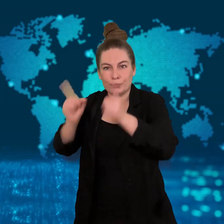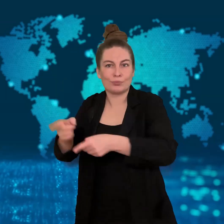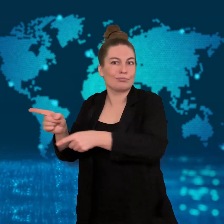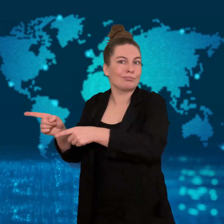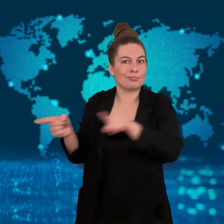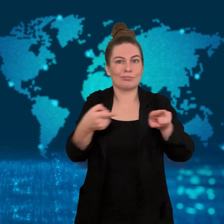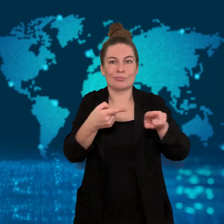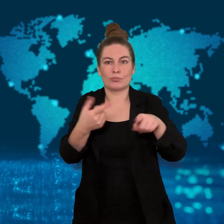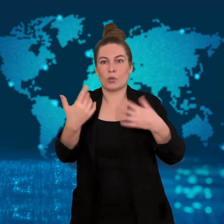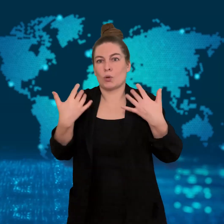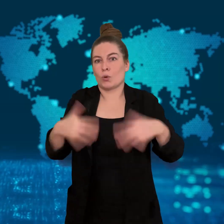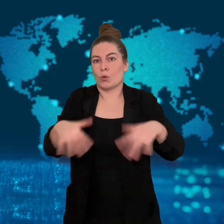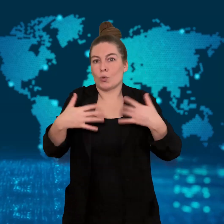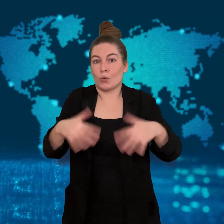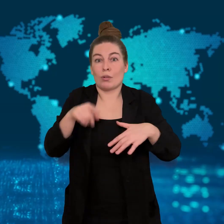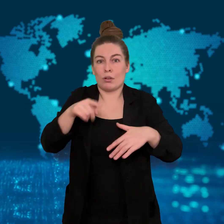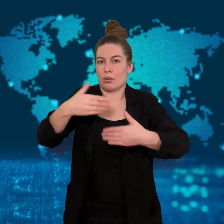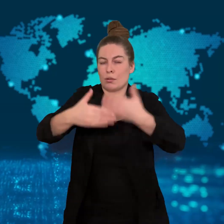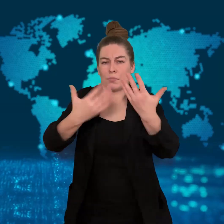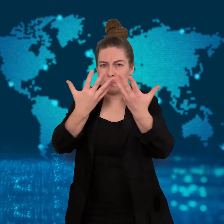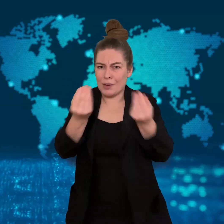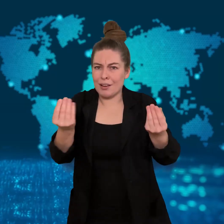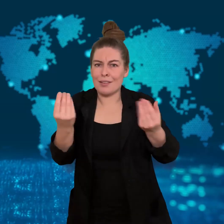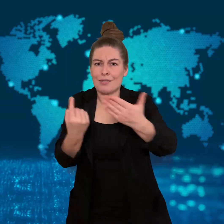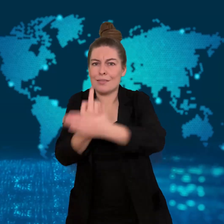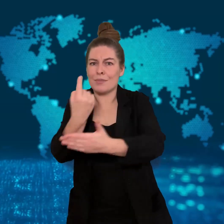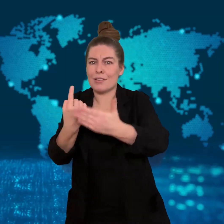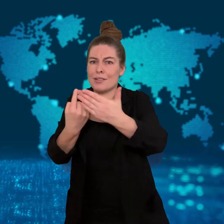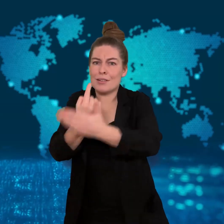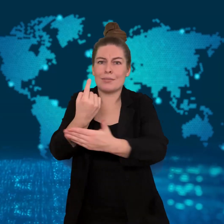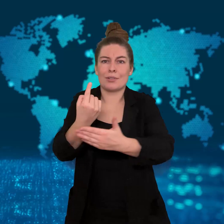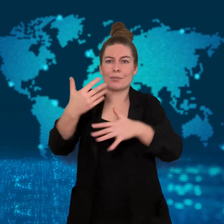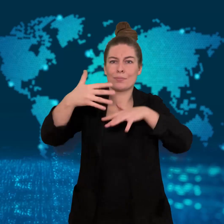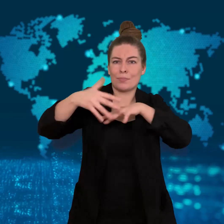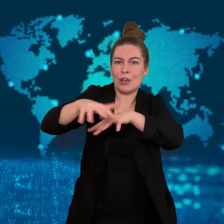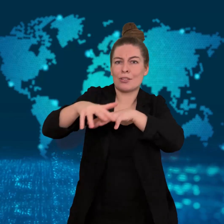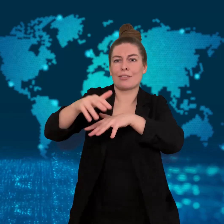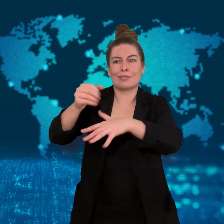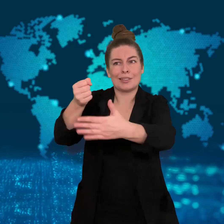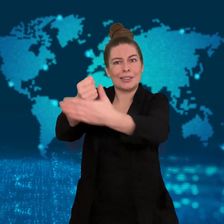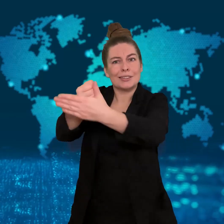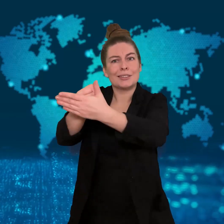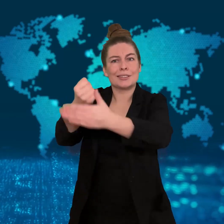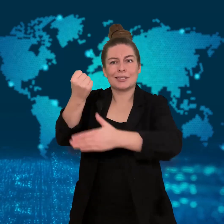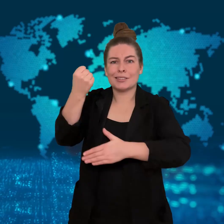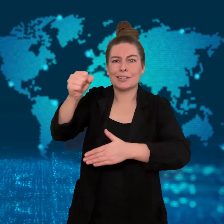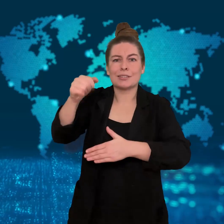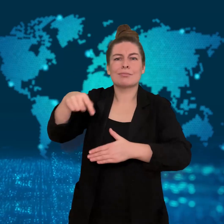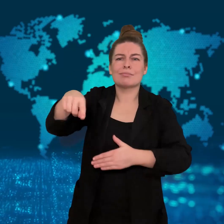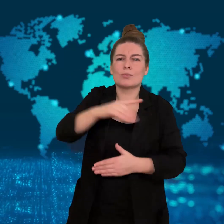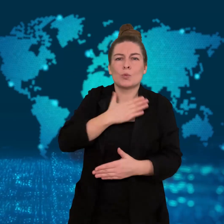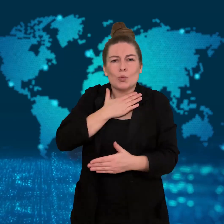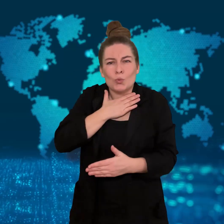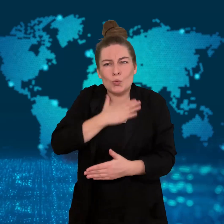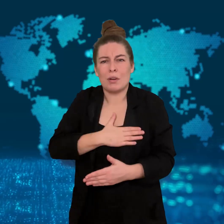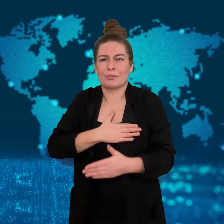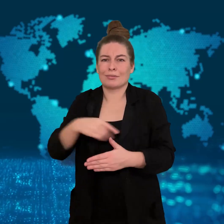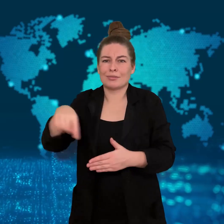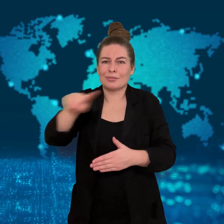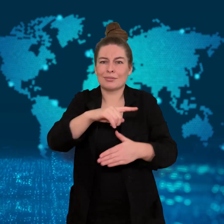There have been many campaigns asking for the reservists to be discharged.